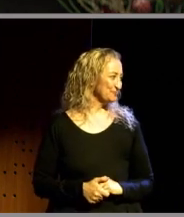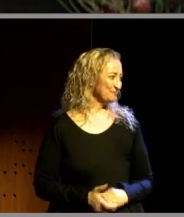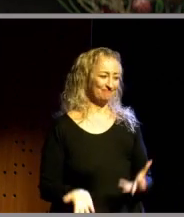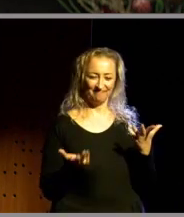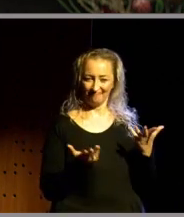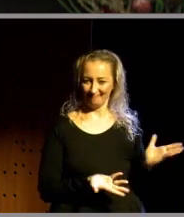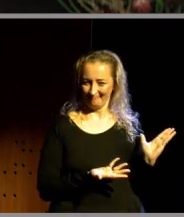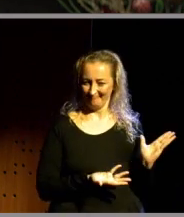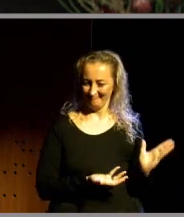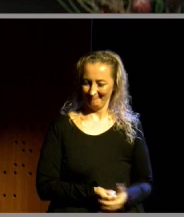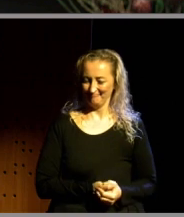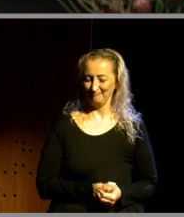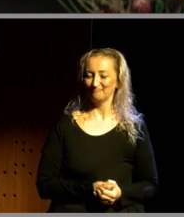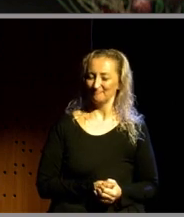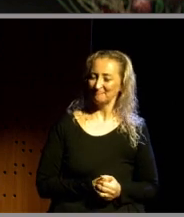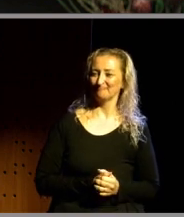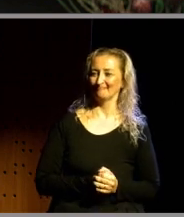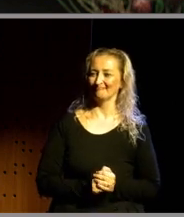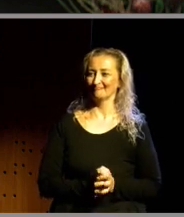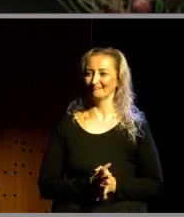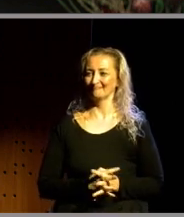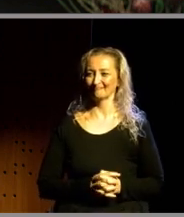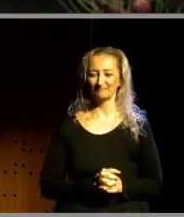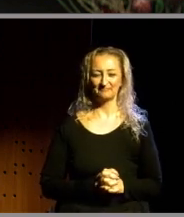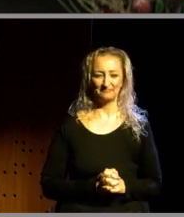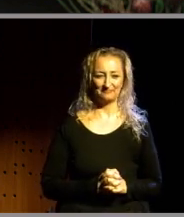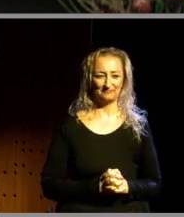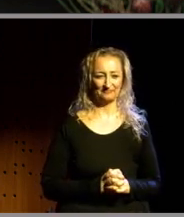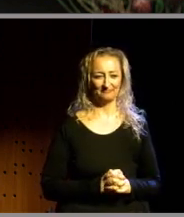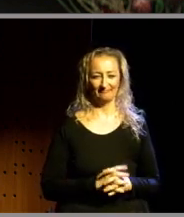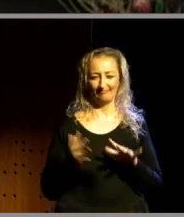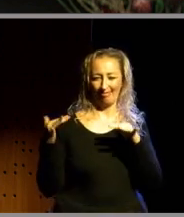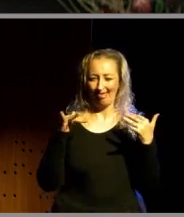(BACKGROUND CHATTER)